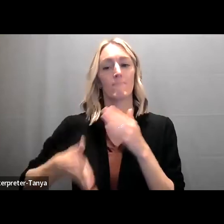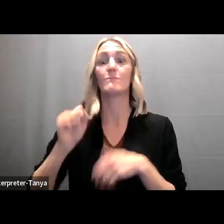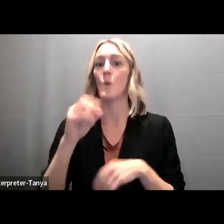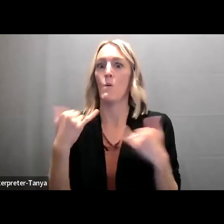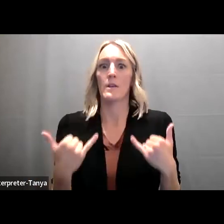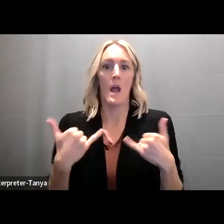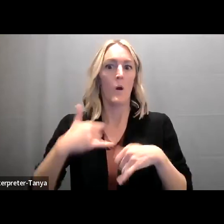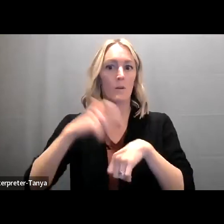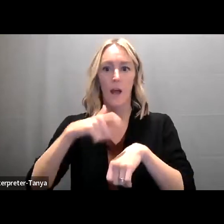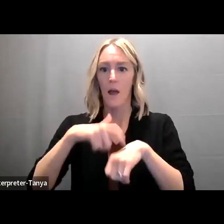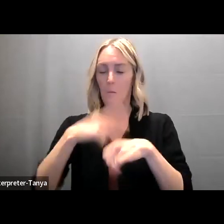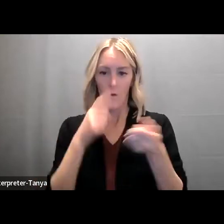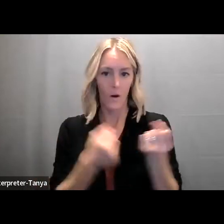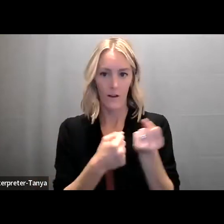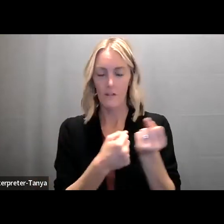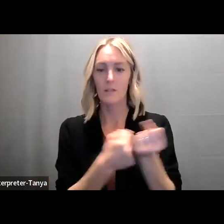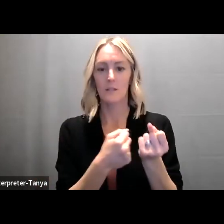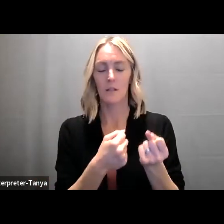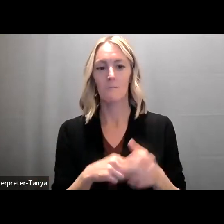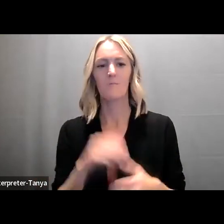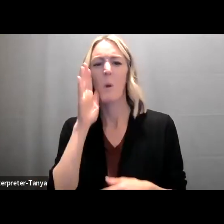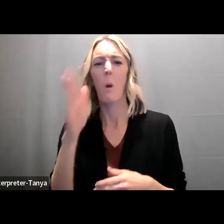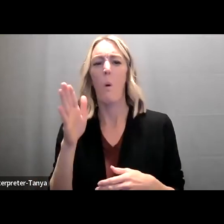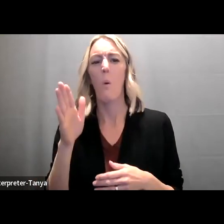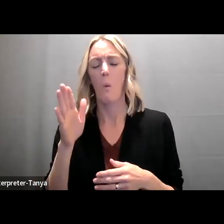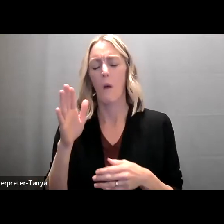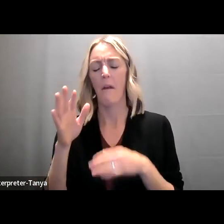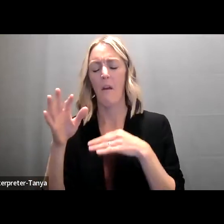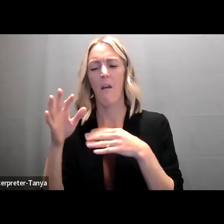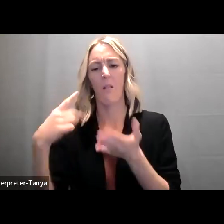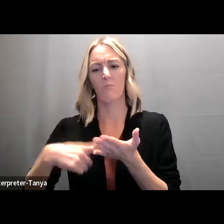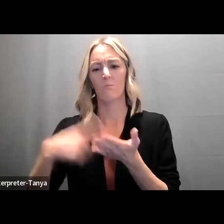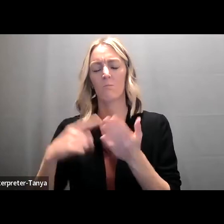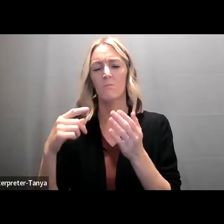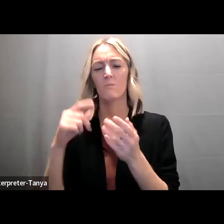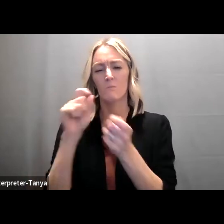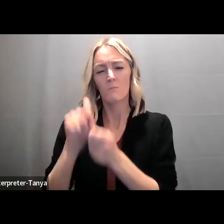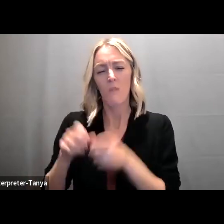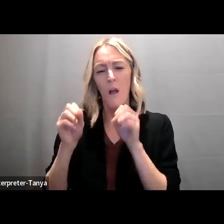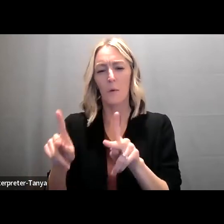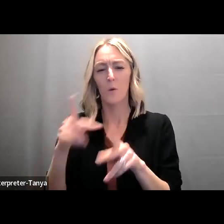We will talk a little bit more about particular opportunities for advocacy.